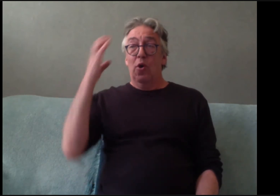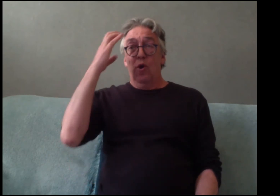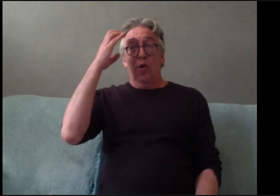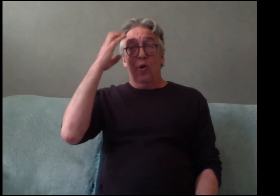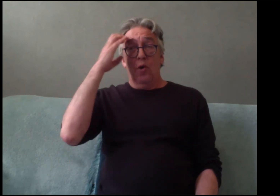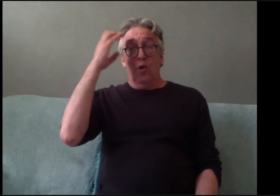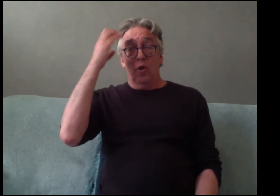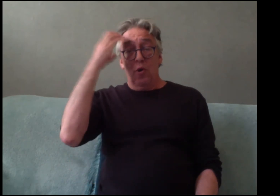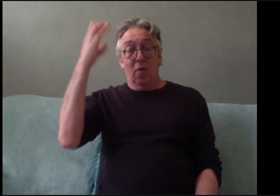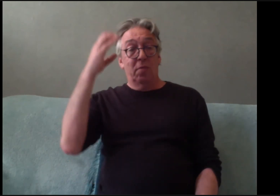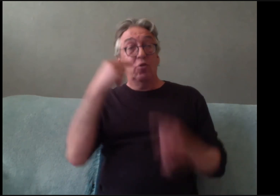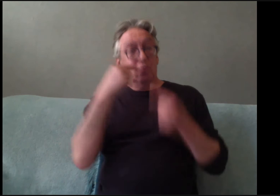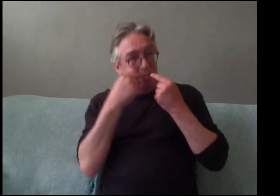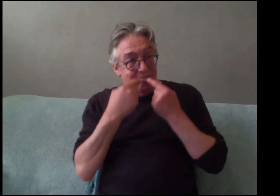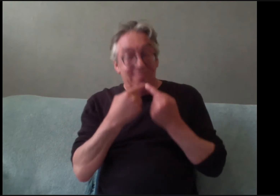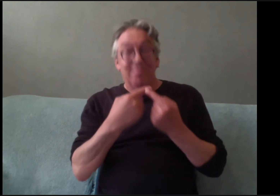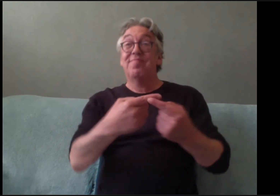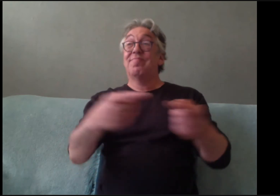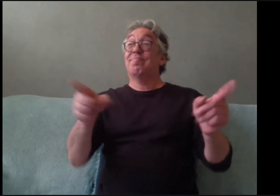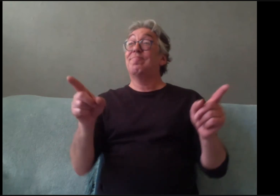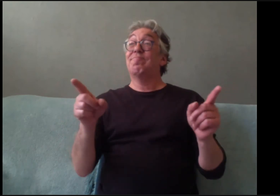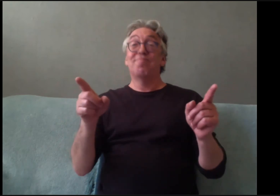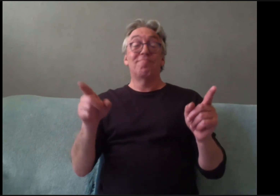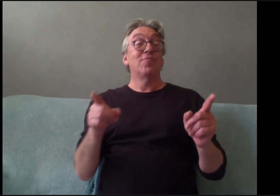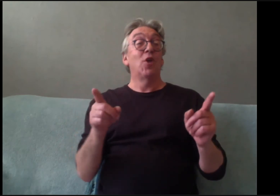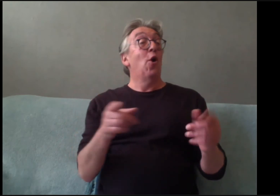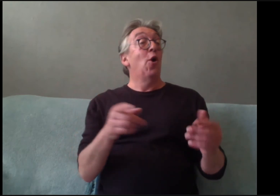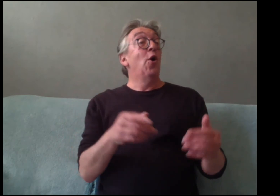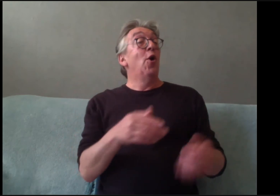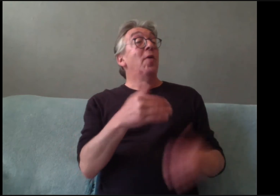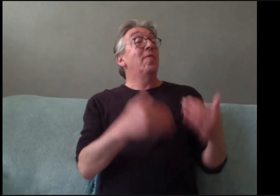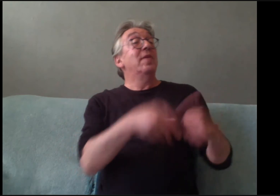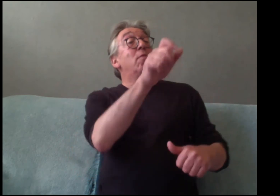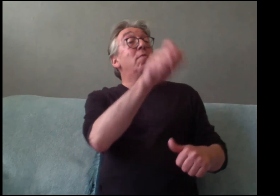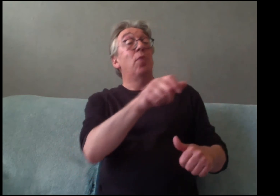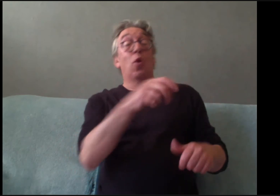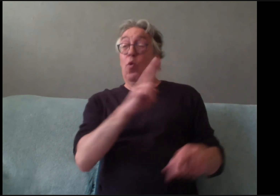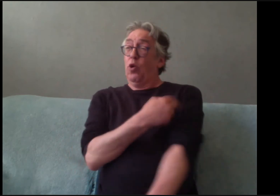In the UK the National Institute for Health and Care Excellence